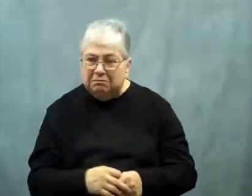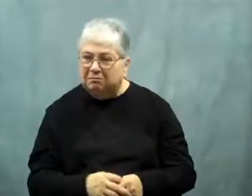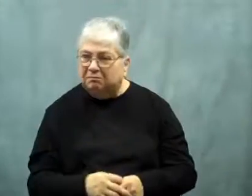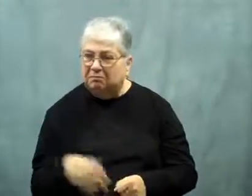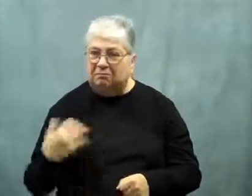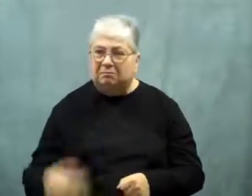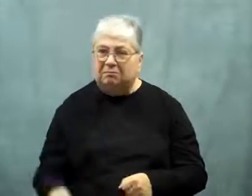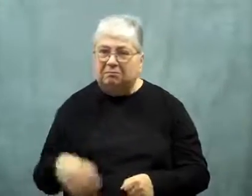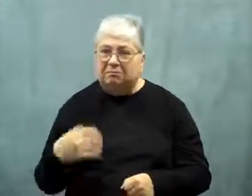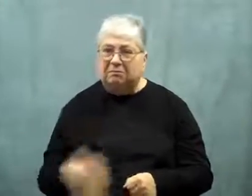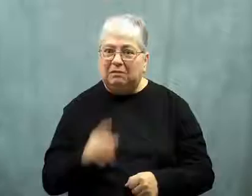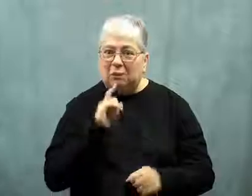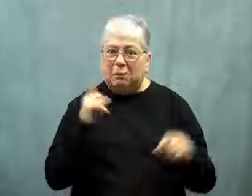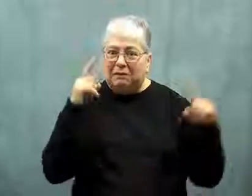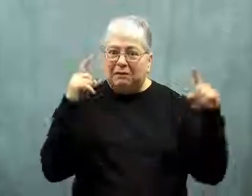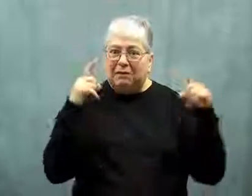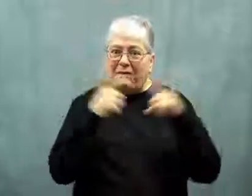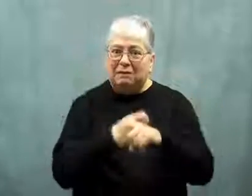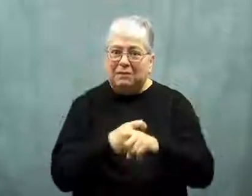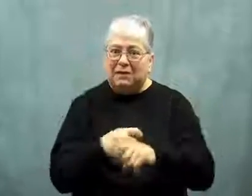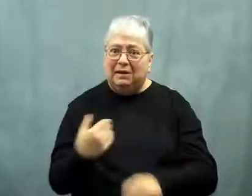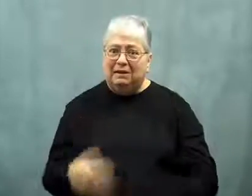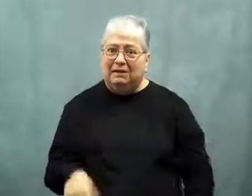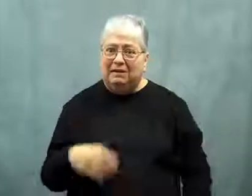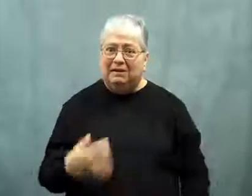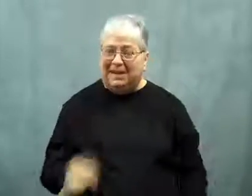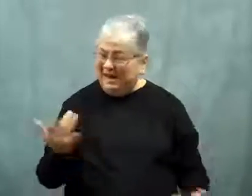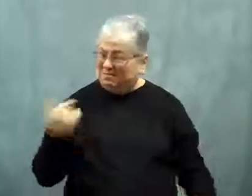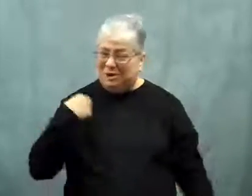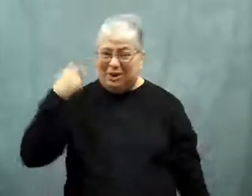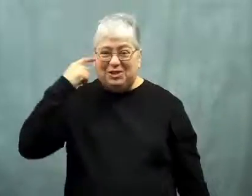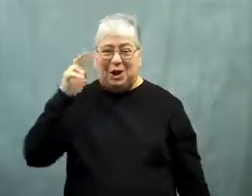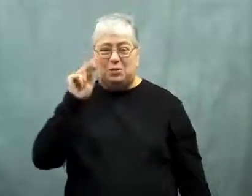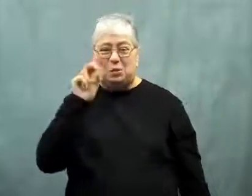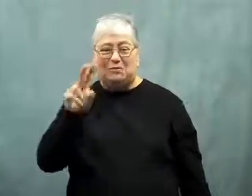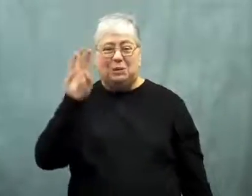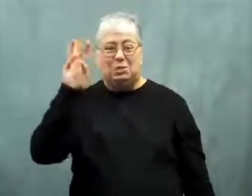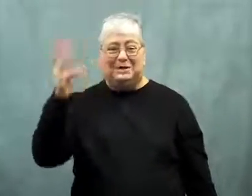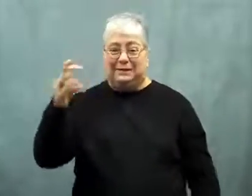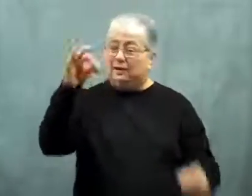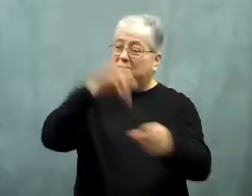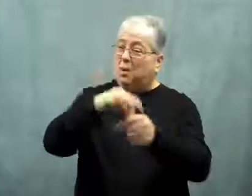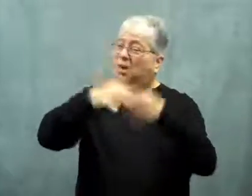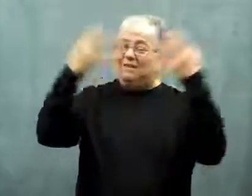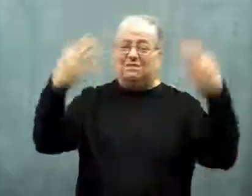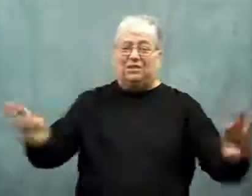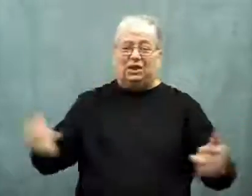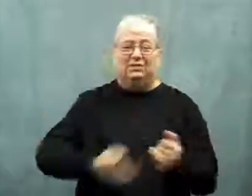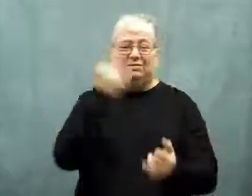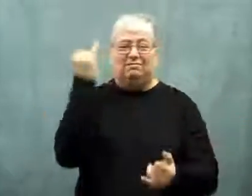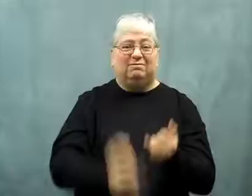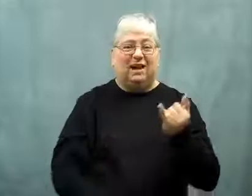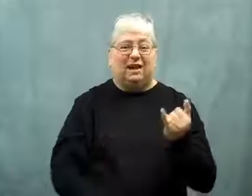Wow.. that's really complicated!